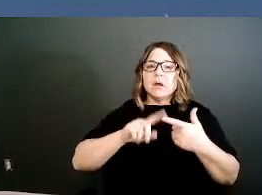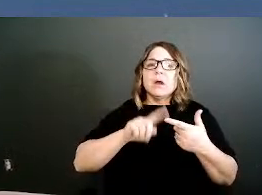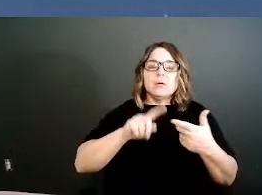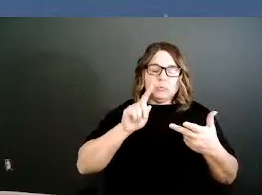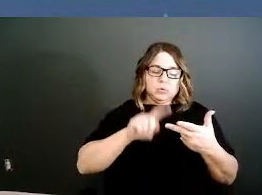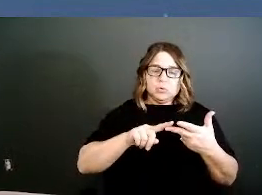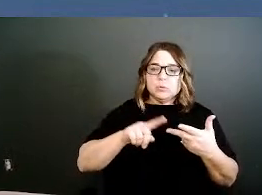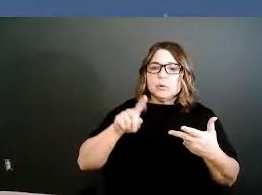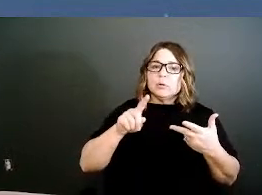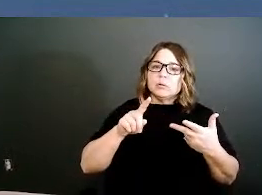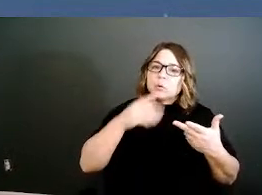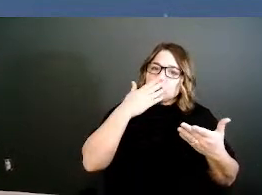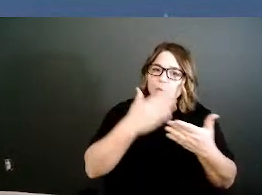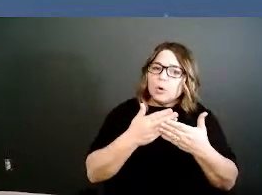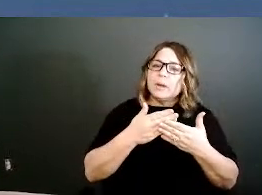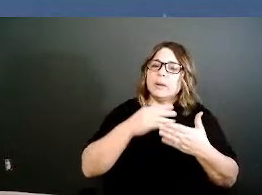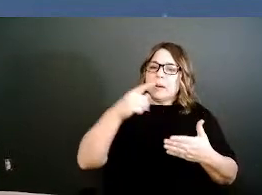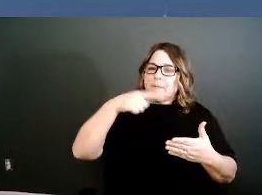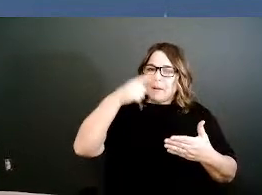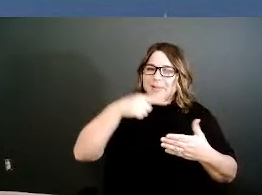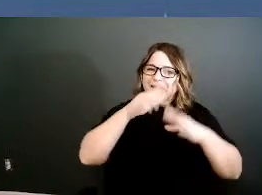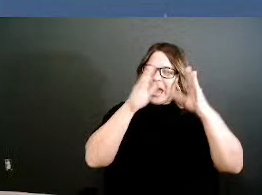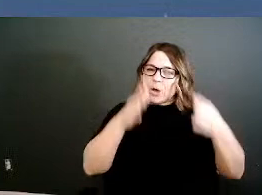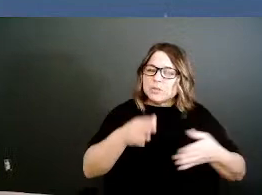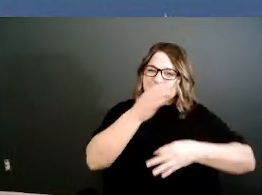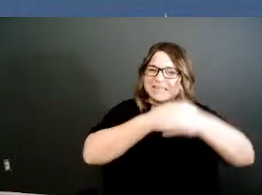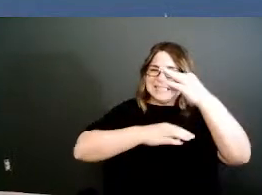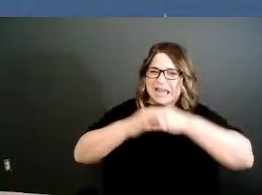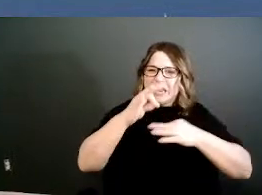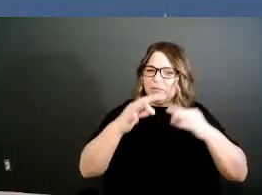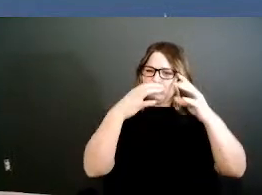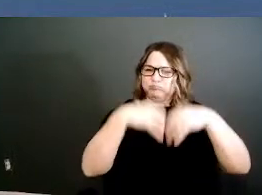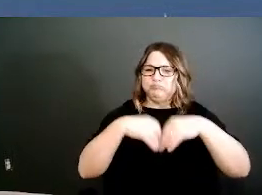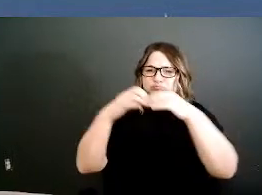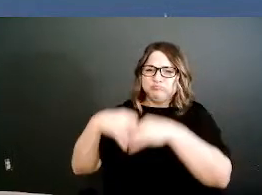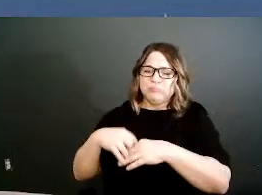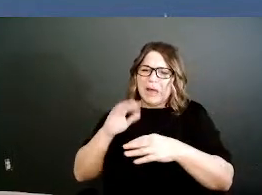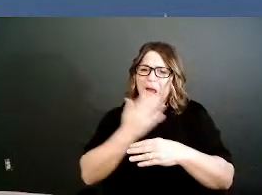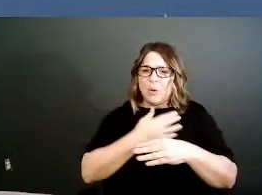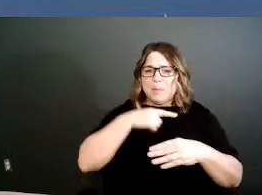SCHOOL BASED CLINICS AND YOUTH PROGRAMS. WE DESERVE A BUDGET THAT MEETS THE NEEDS OF EACH AND